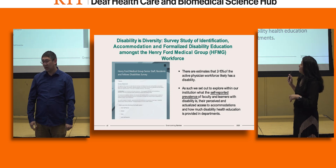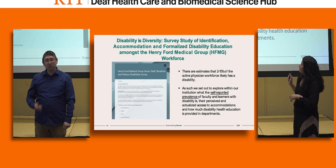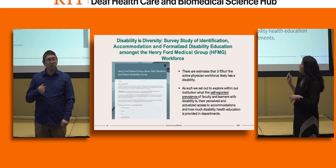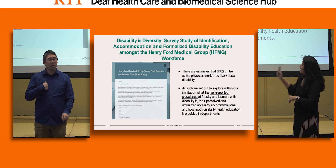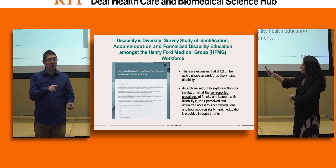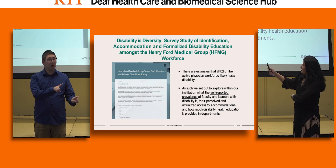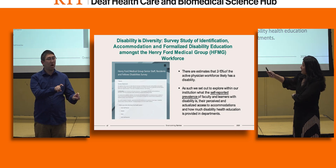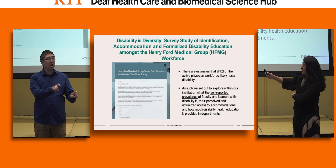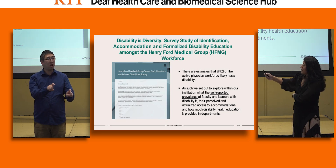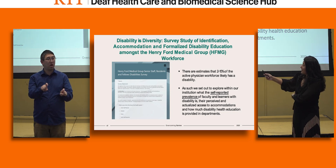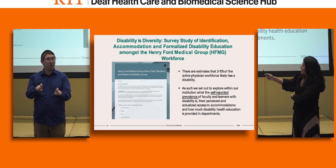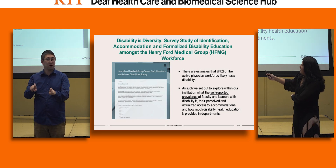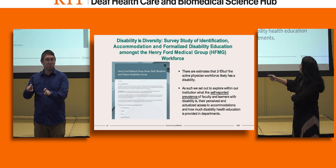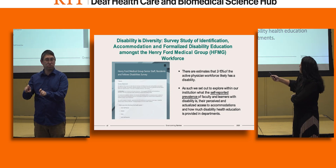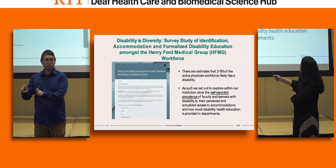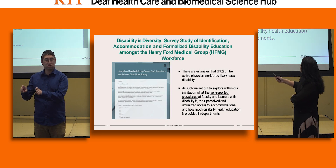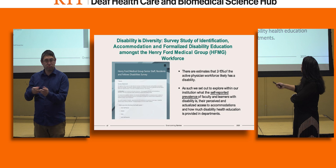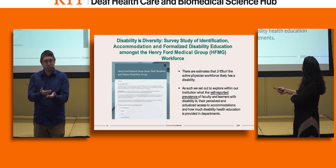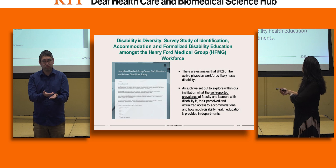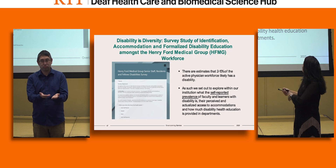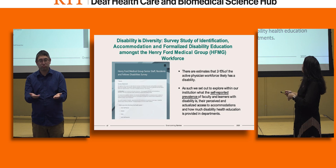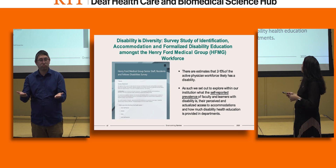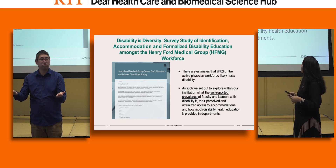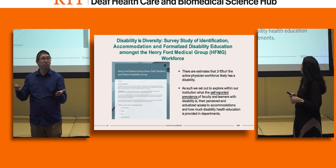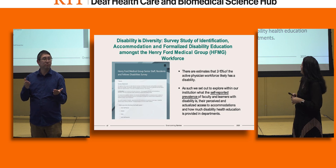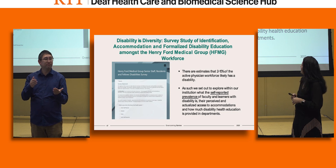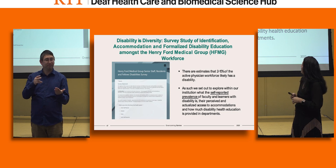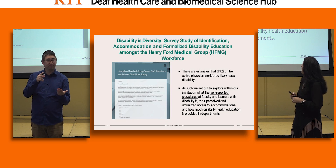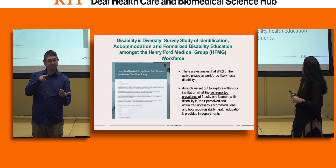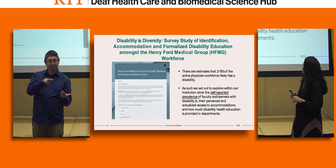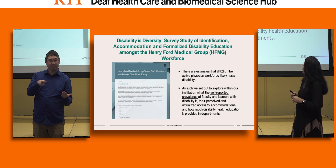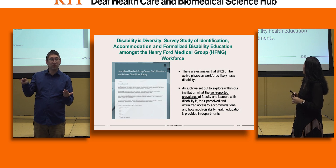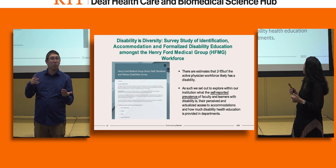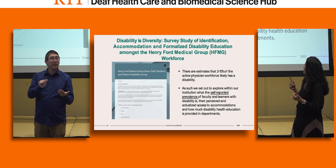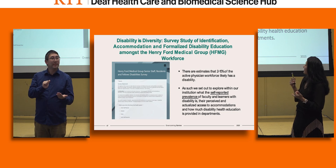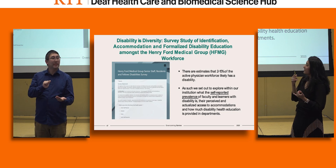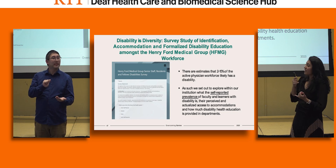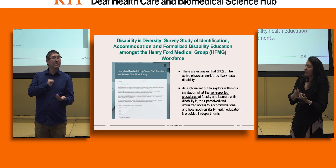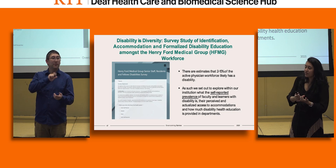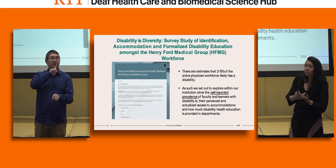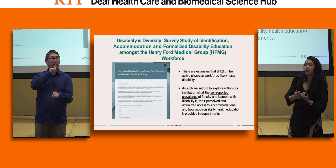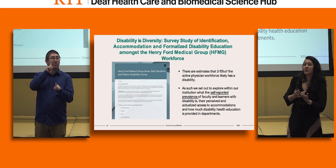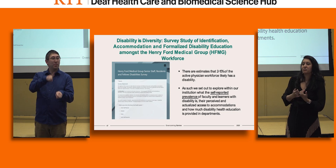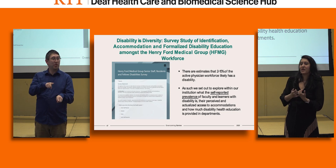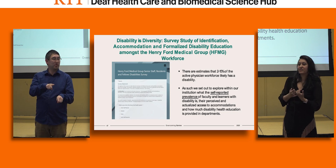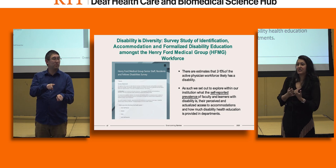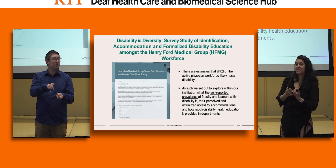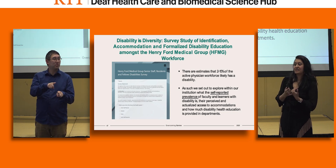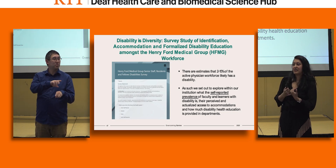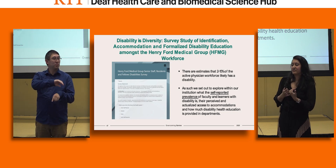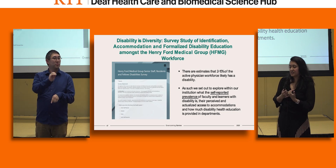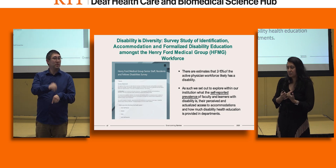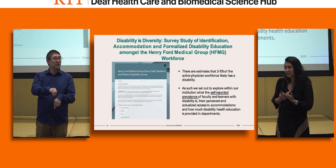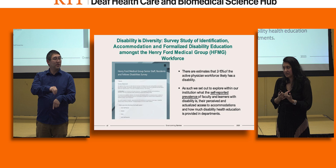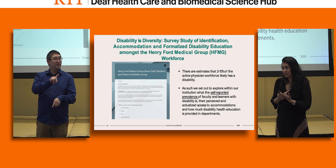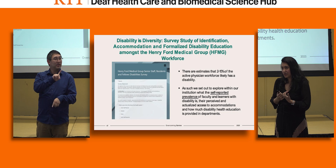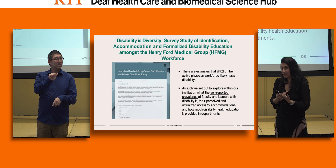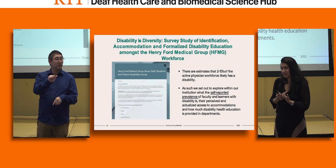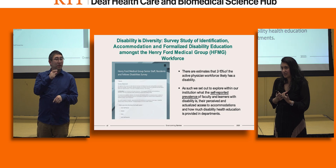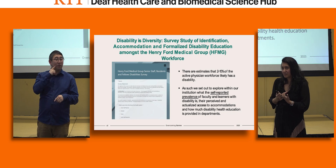So, we did a survey study to look to see what the self-reported prevalence of disability was